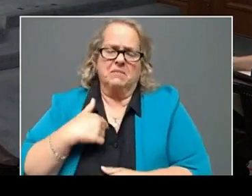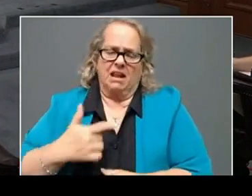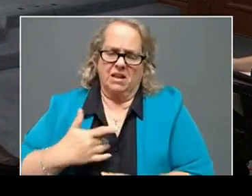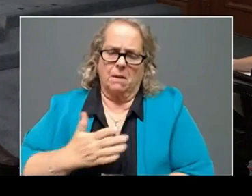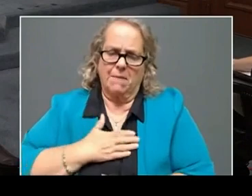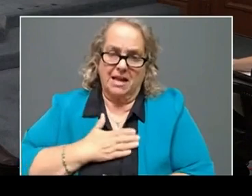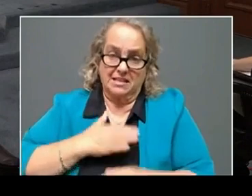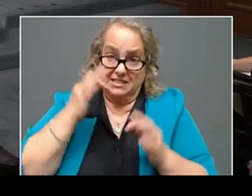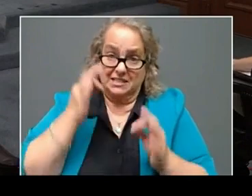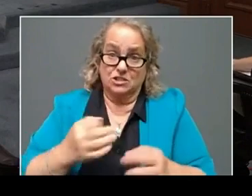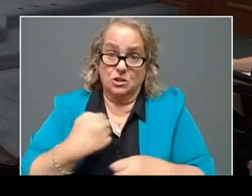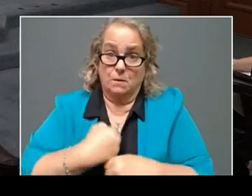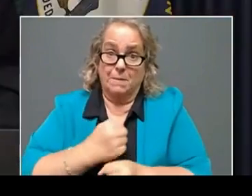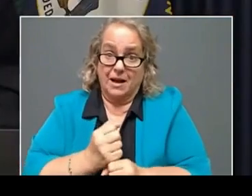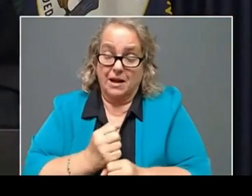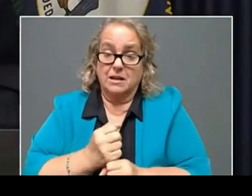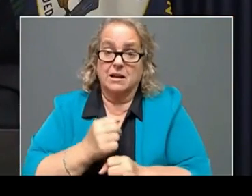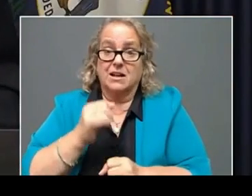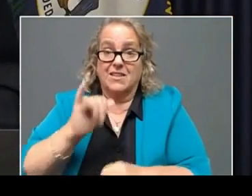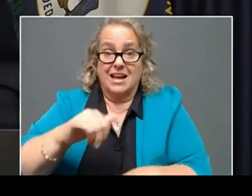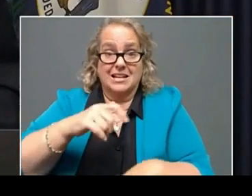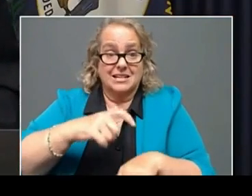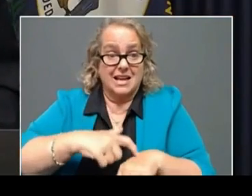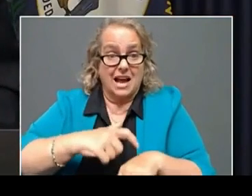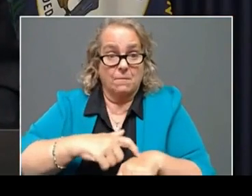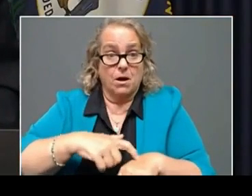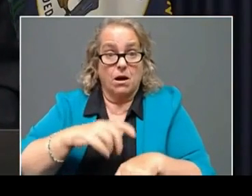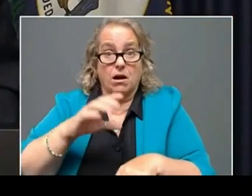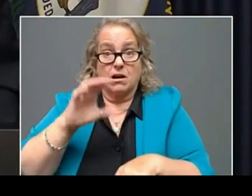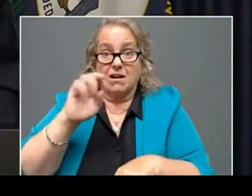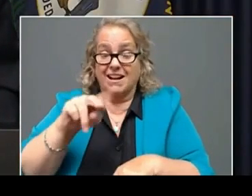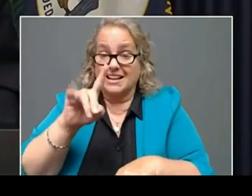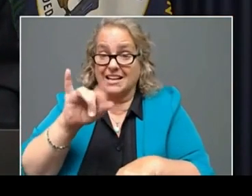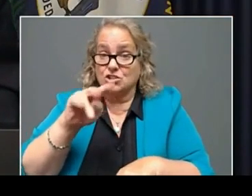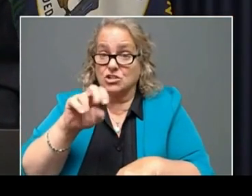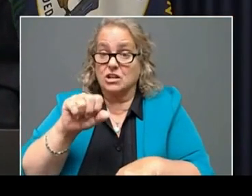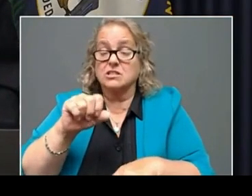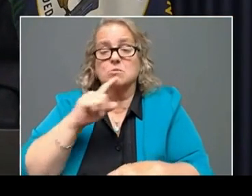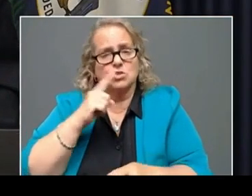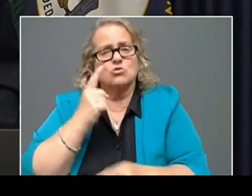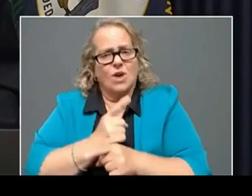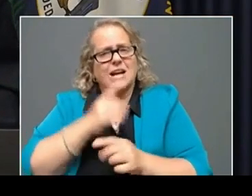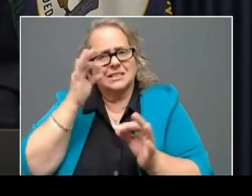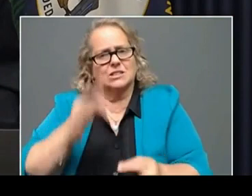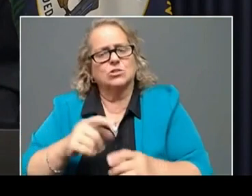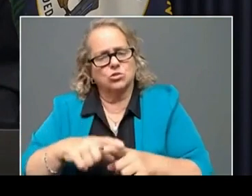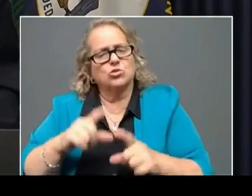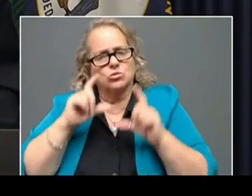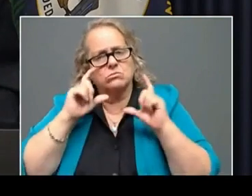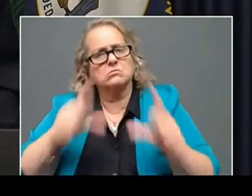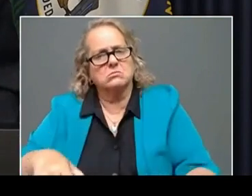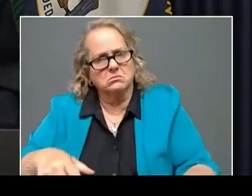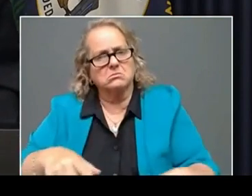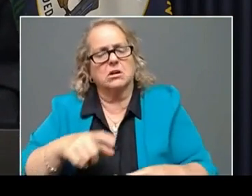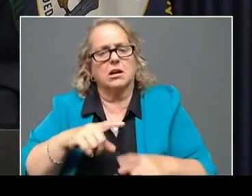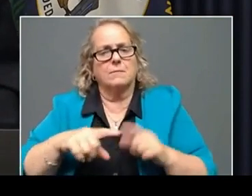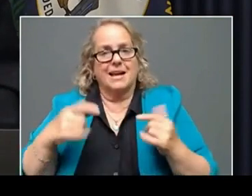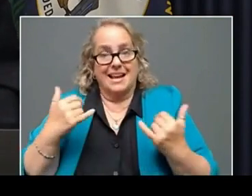conditions that were on the ground at the time was the right decision. And the difference now between it anytime before is people have a personal